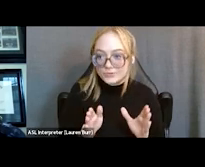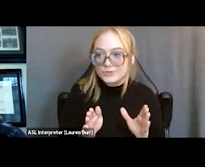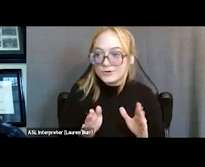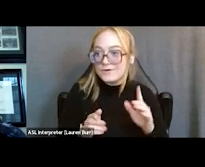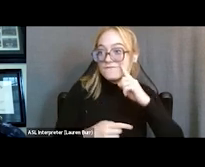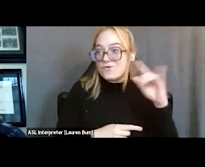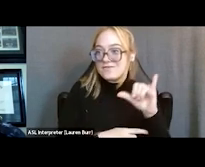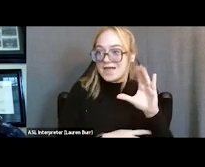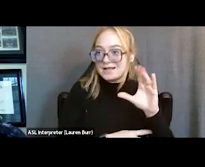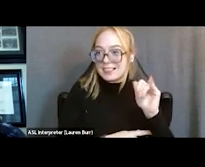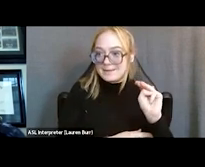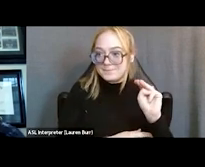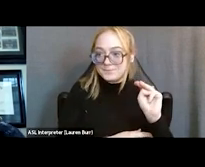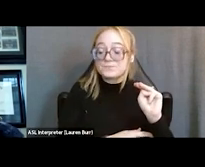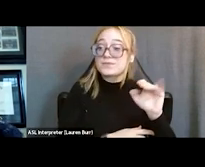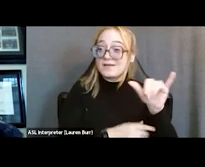And then after that Vita also takes